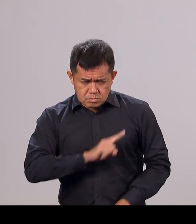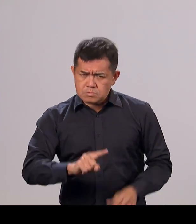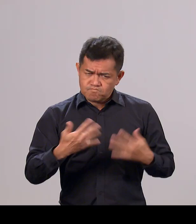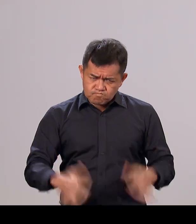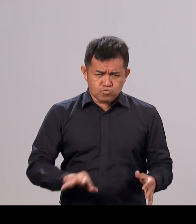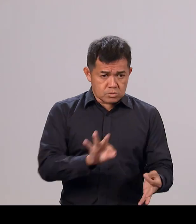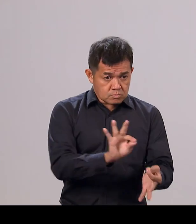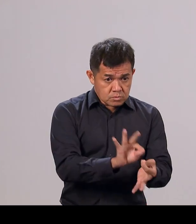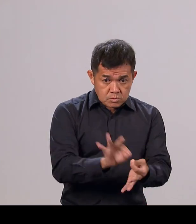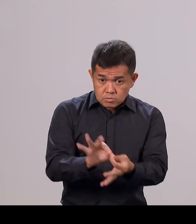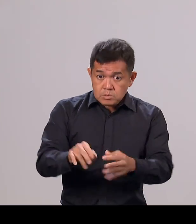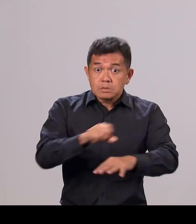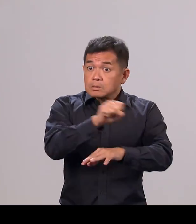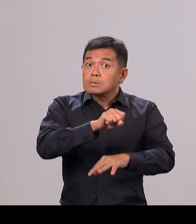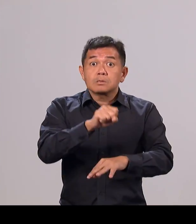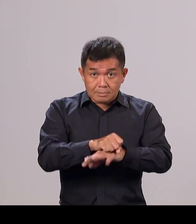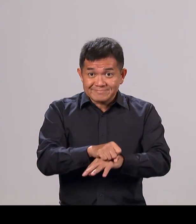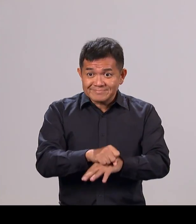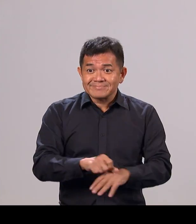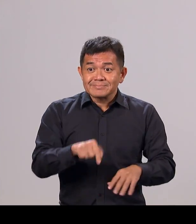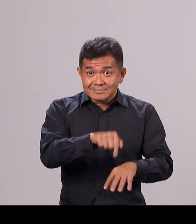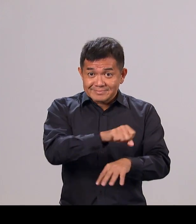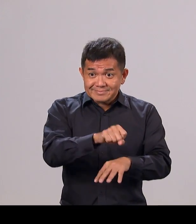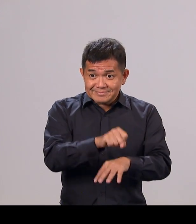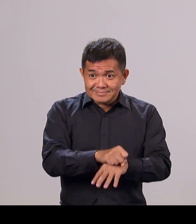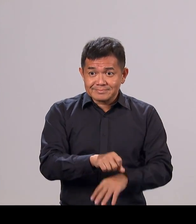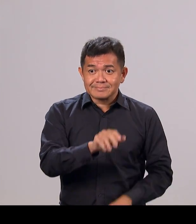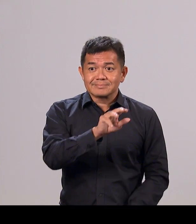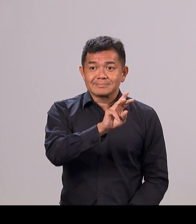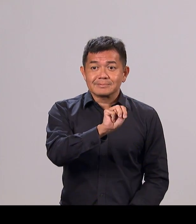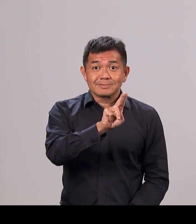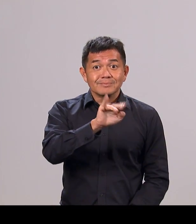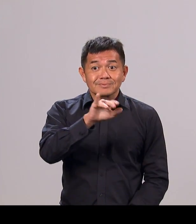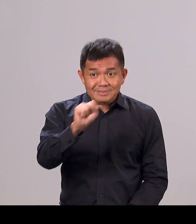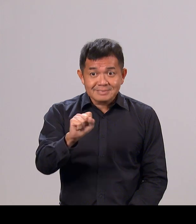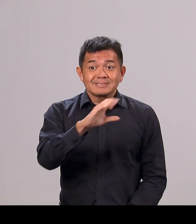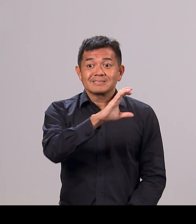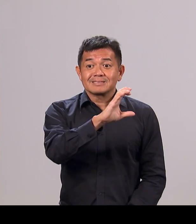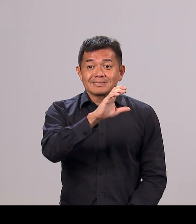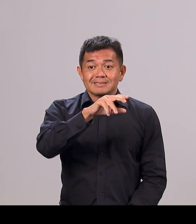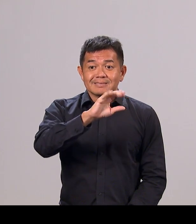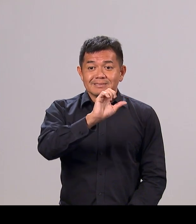That is why MUIS and PERGAS have the ARS, the Asatizah Recognition Scheme (ARS).